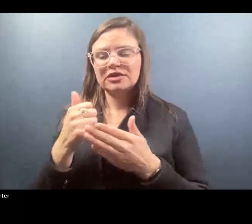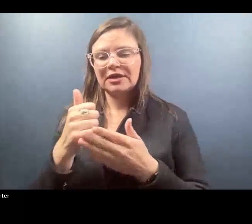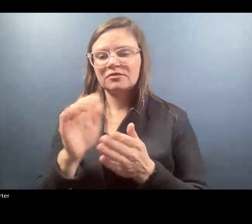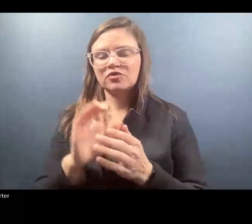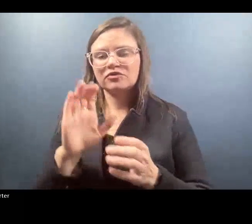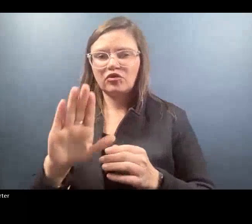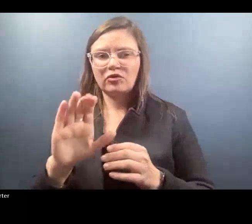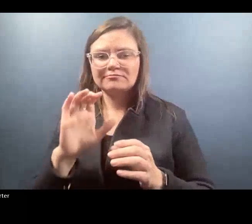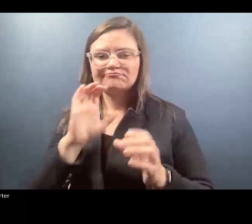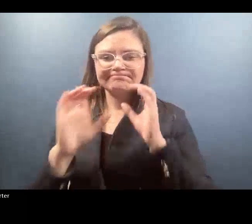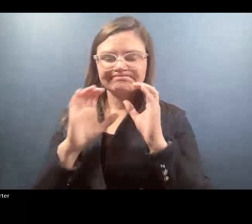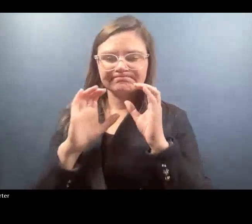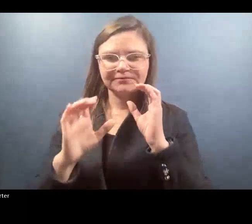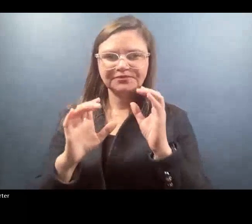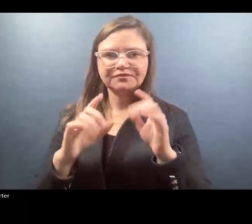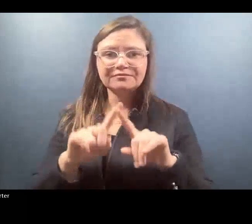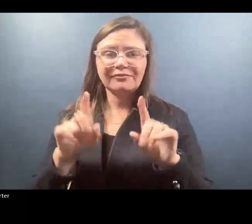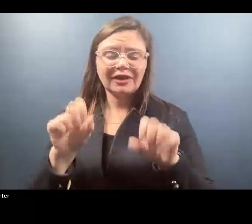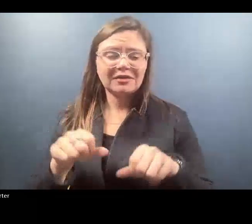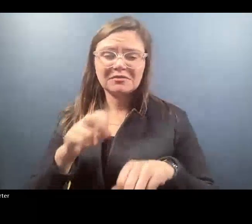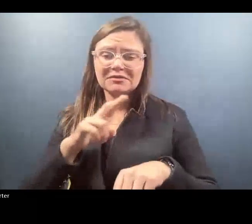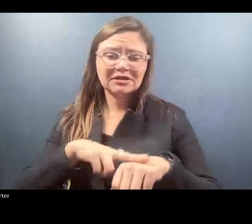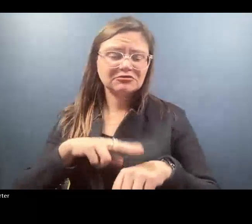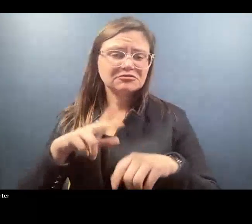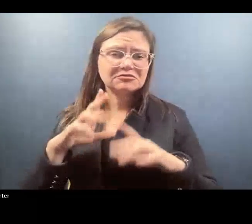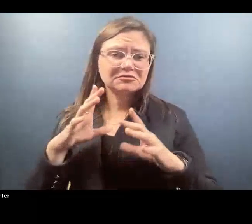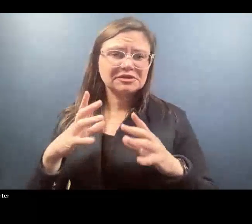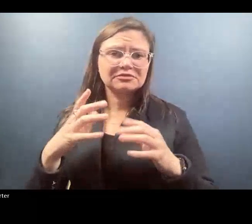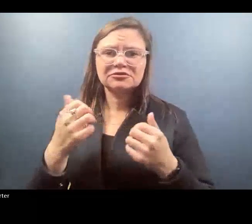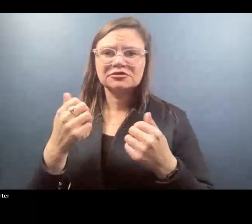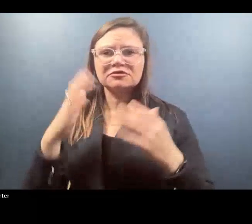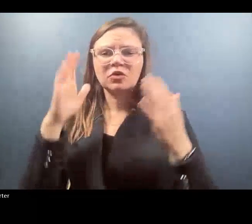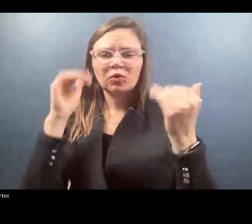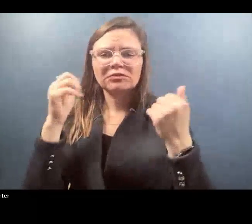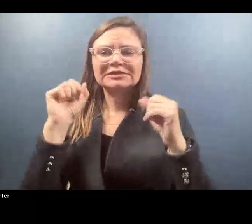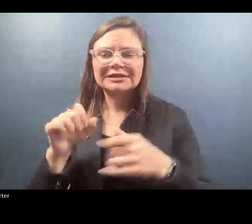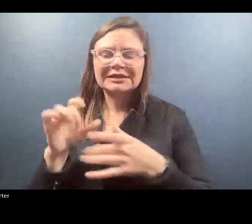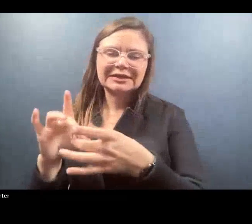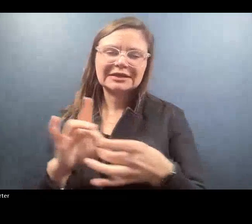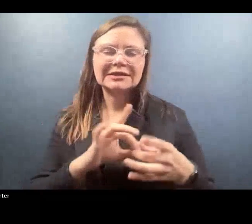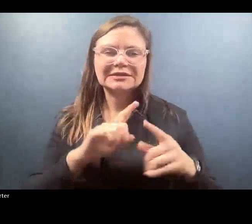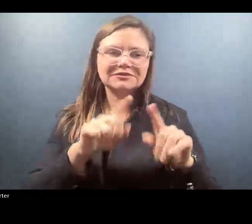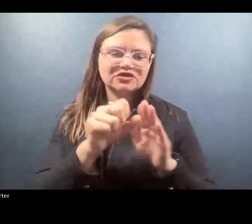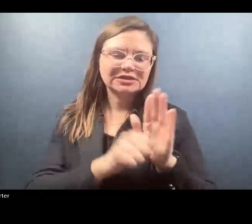But this can be very organic. We're just hoping that we can sort of connect across states and organizations to talk about these issues.